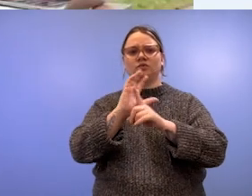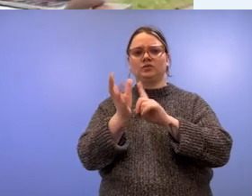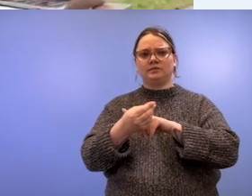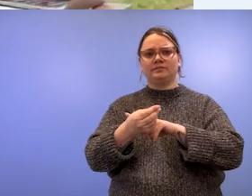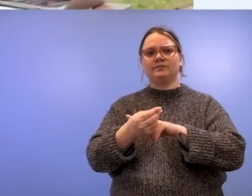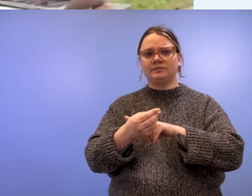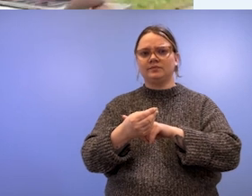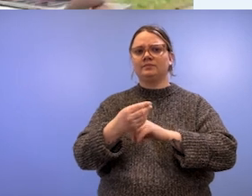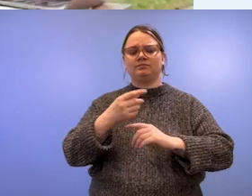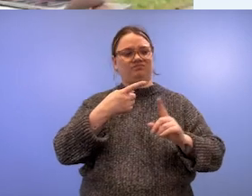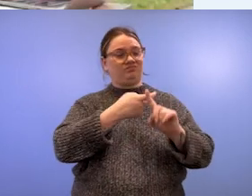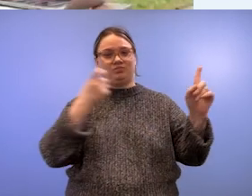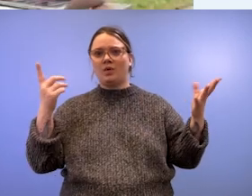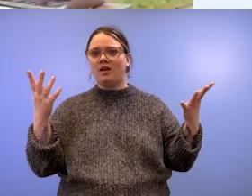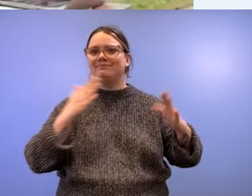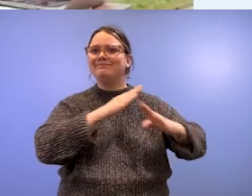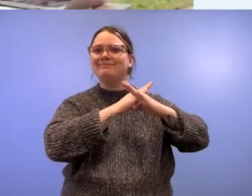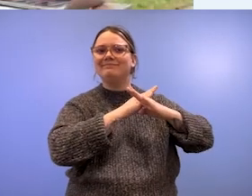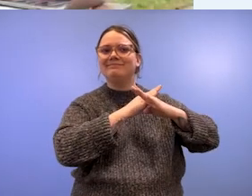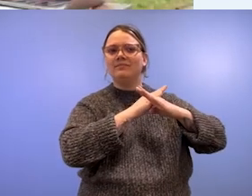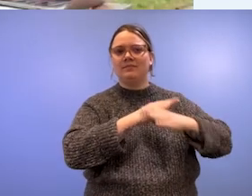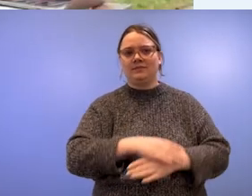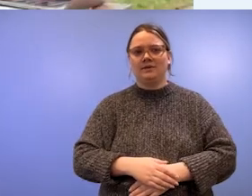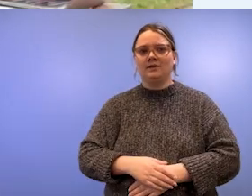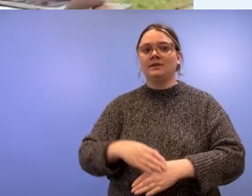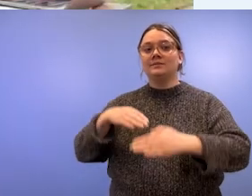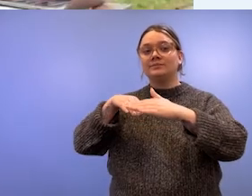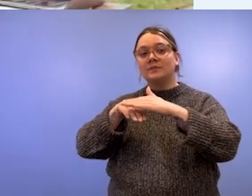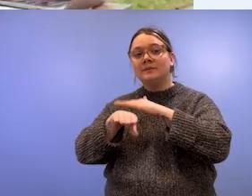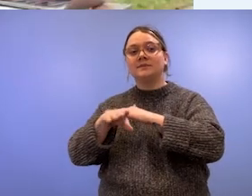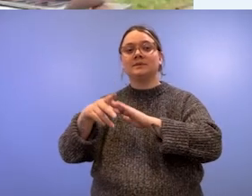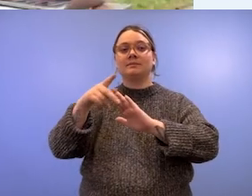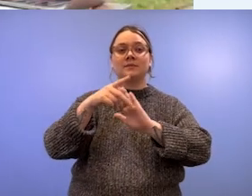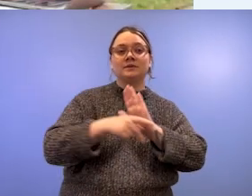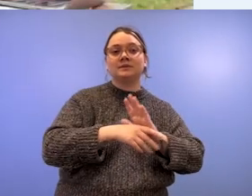barriers. Often are environments, policies and practices are not developed. Considering people